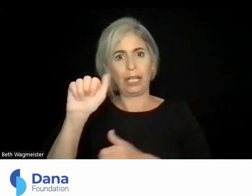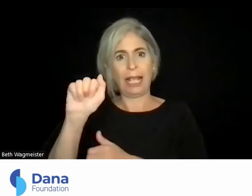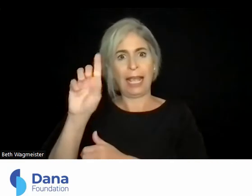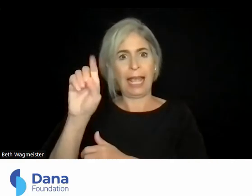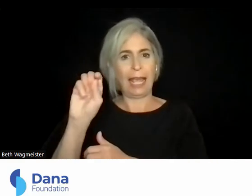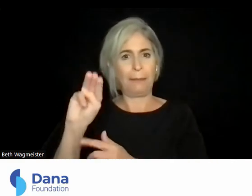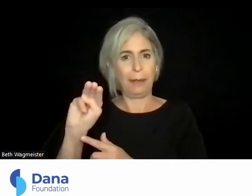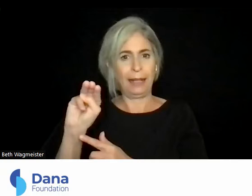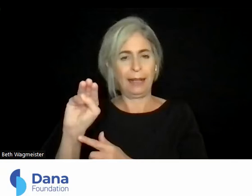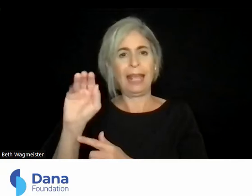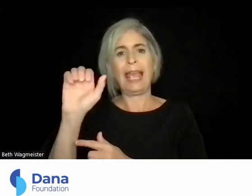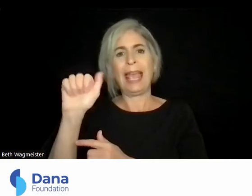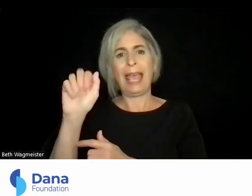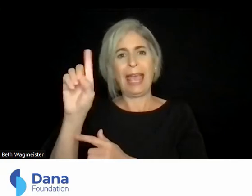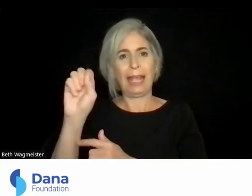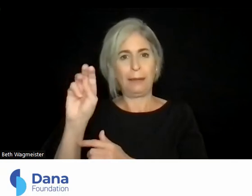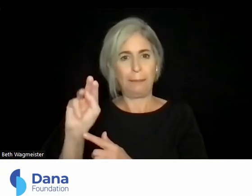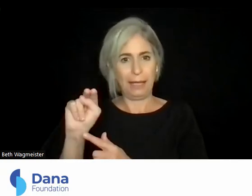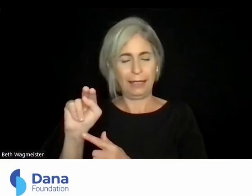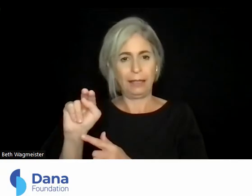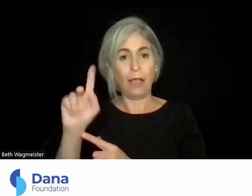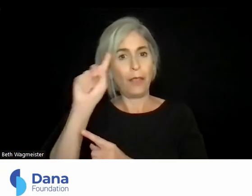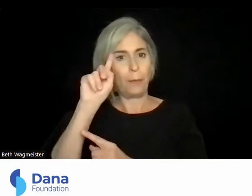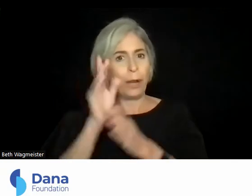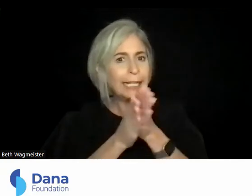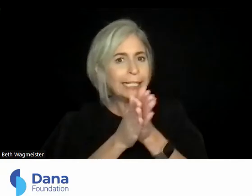doing what I would call neuroscience research administration